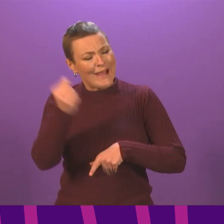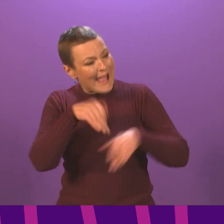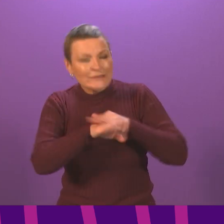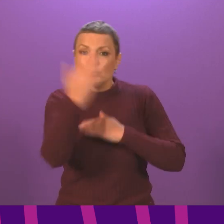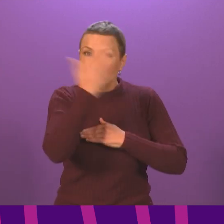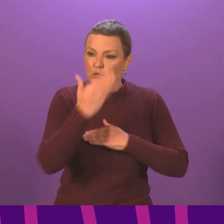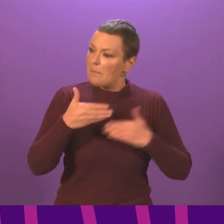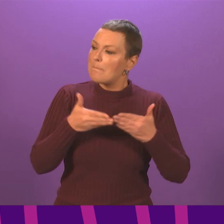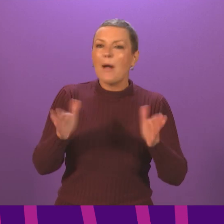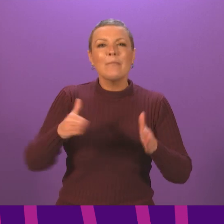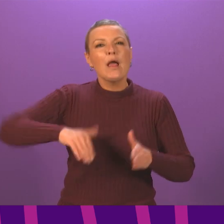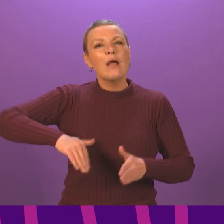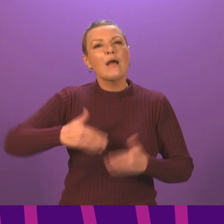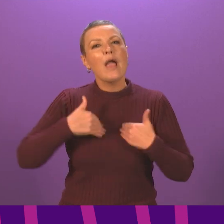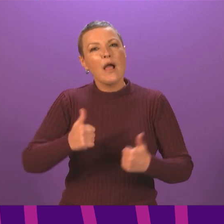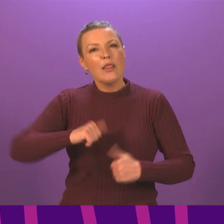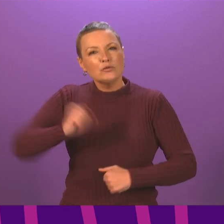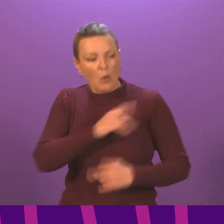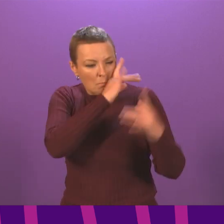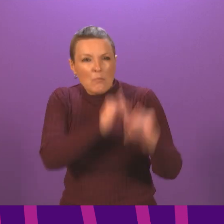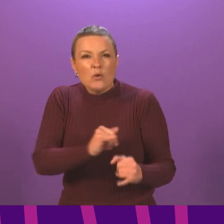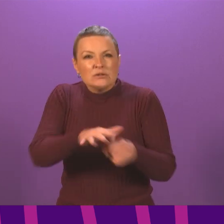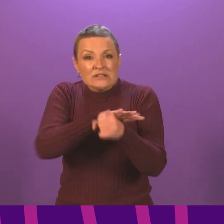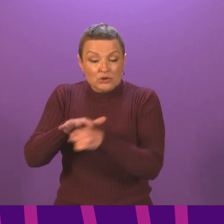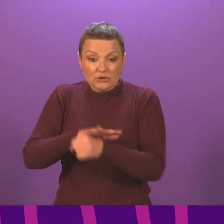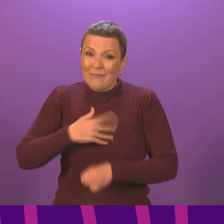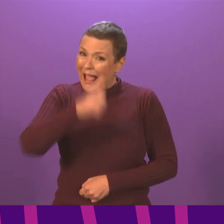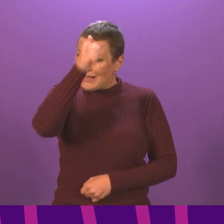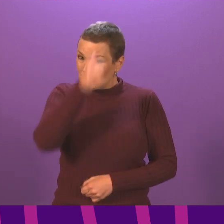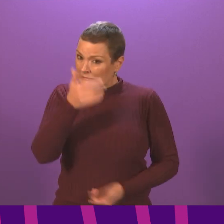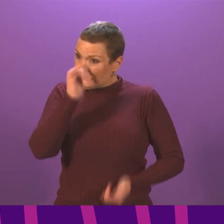by Public Health Scotland. However, I know that, as transmission has risen or stayed